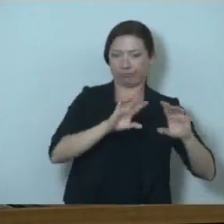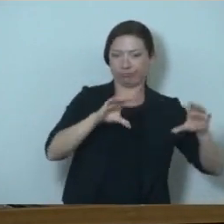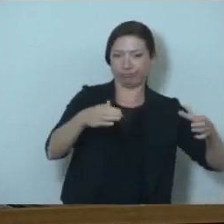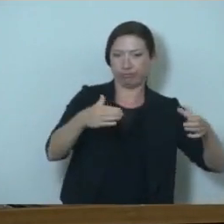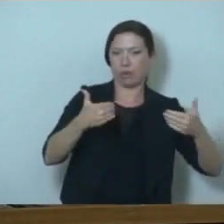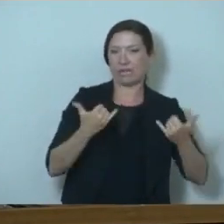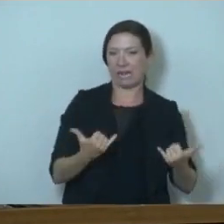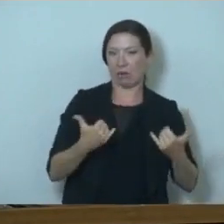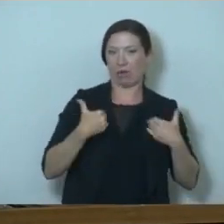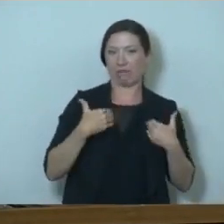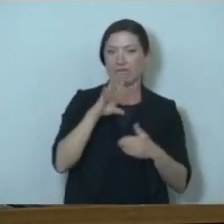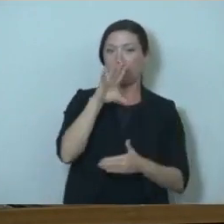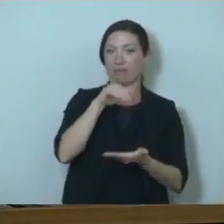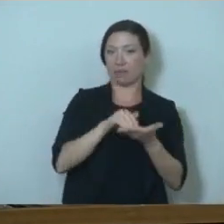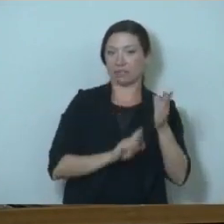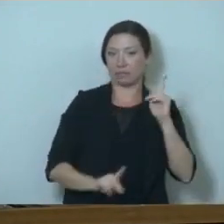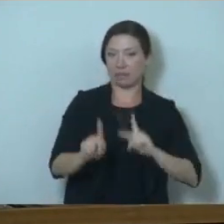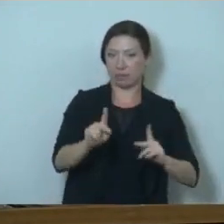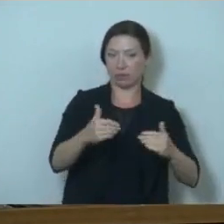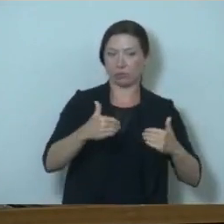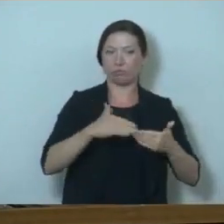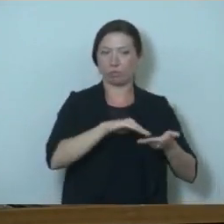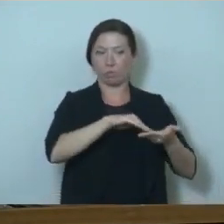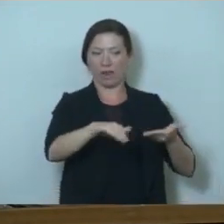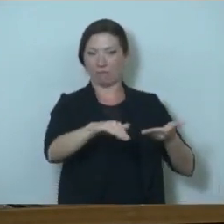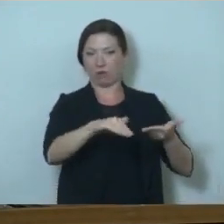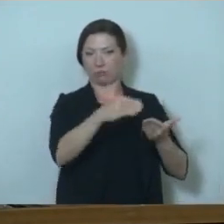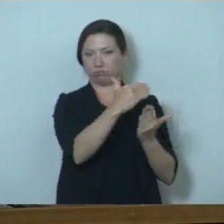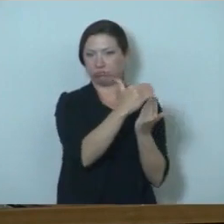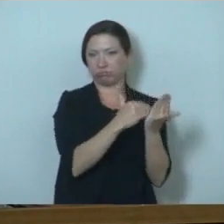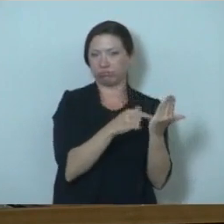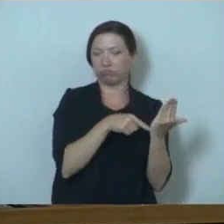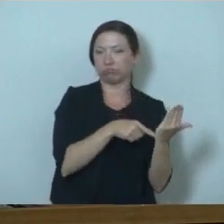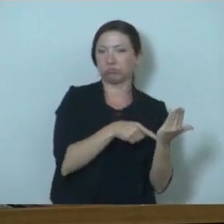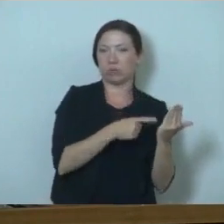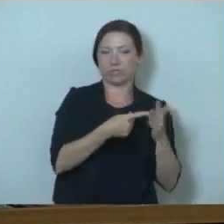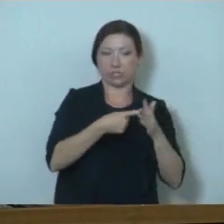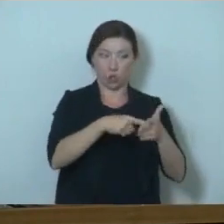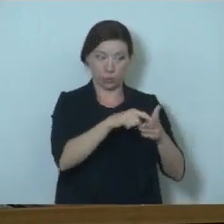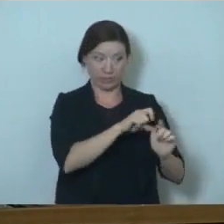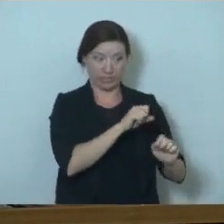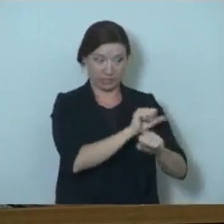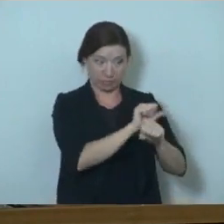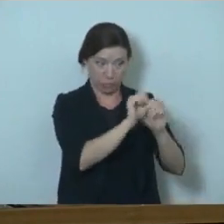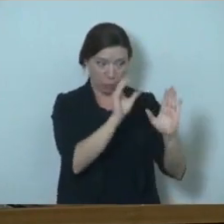HOME AND COMMUNITY BASED WAIVER POPULATION.